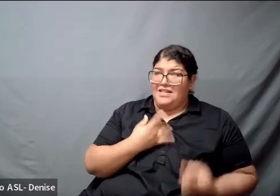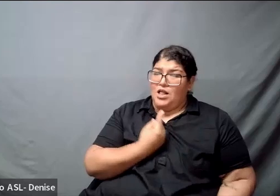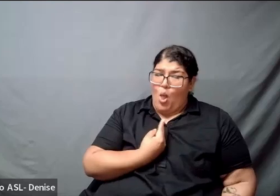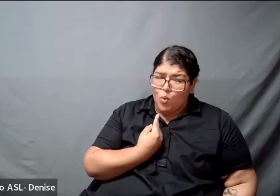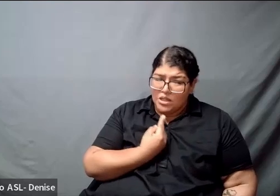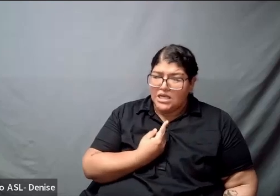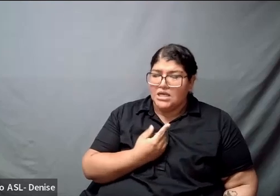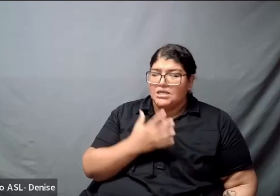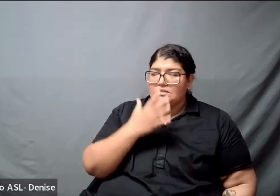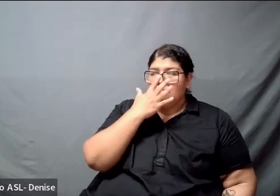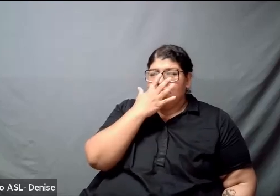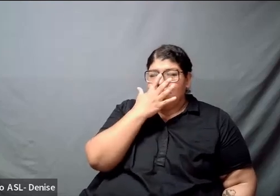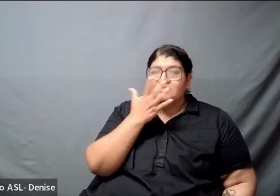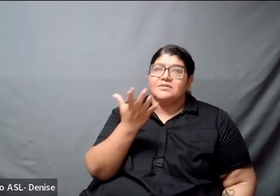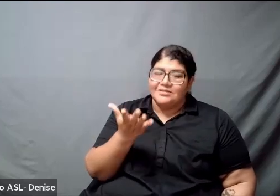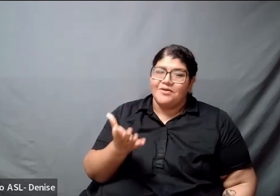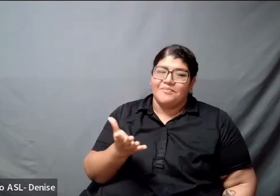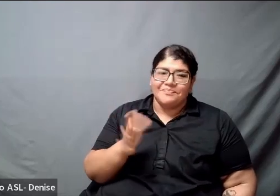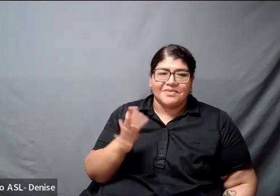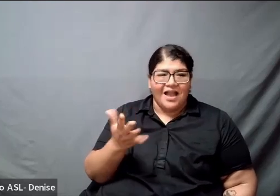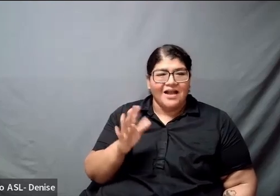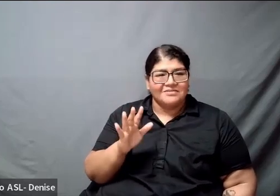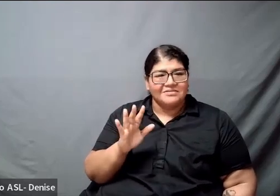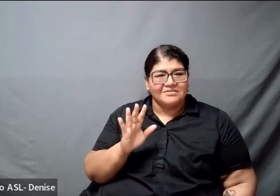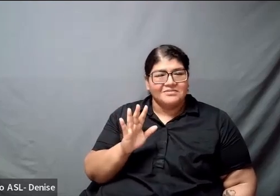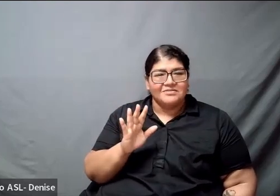And yeah, it's just about, it's a little bit of coming age. Coming of age.